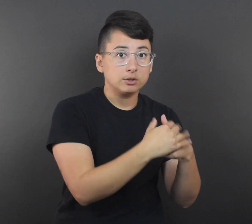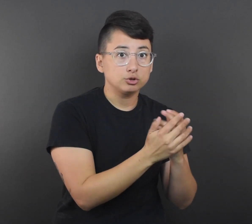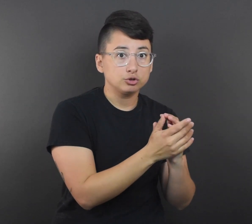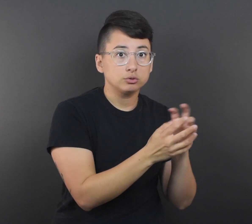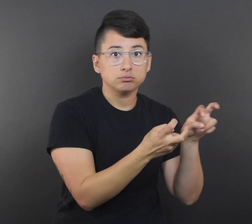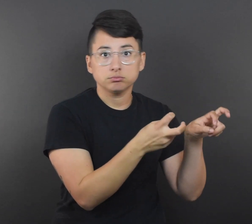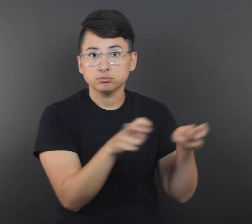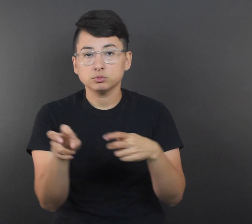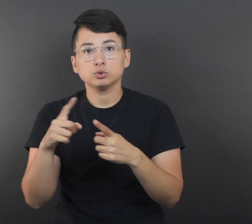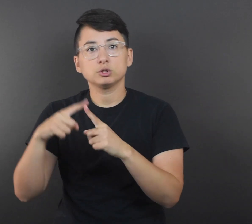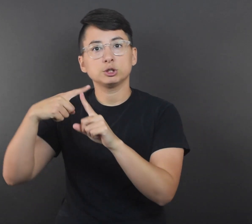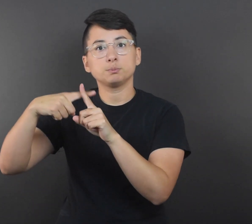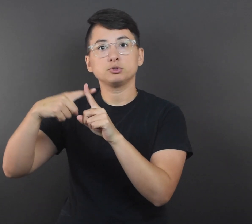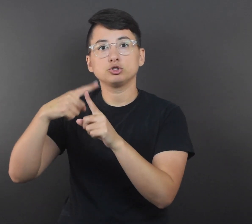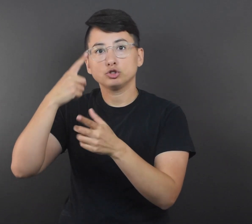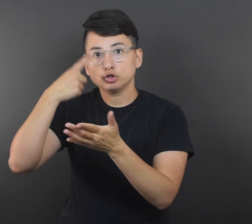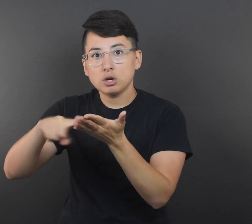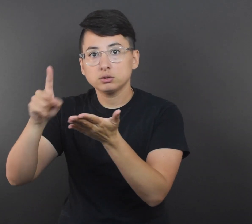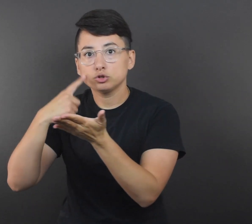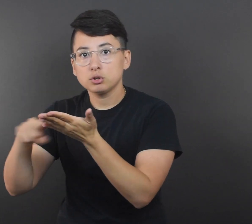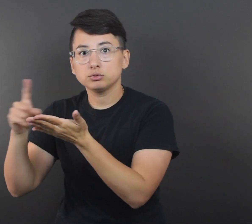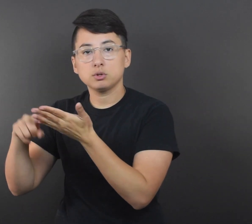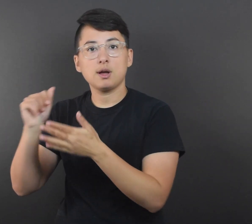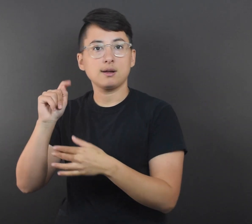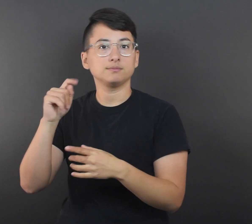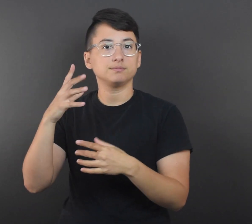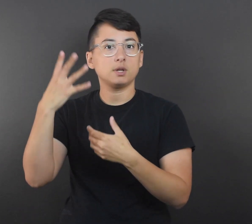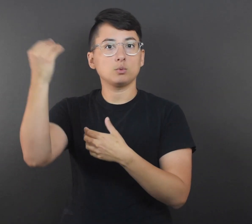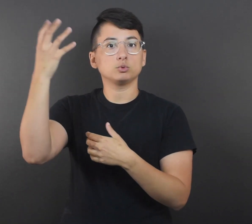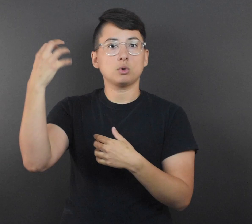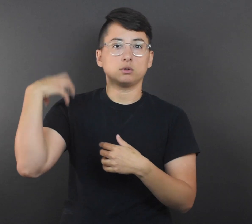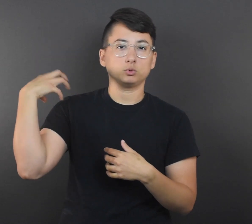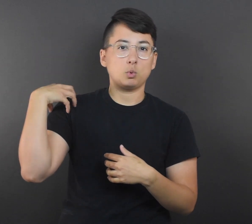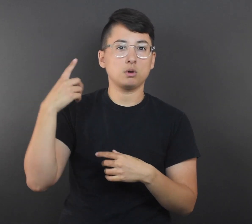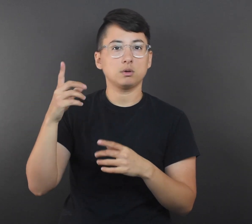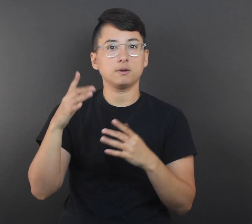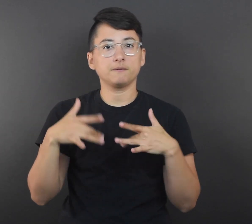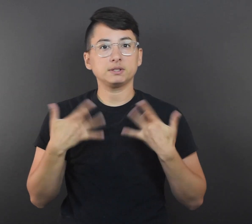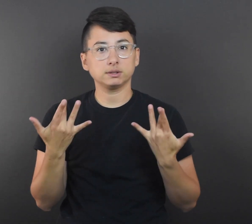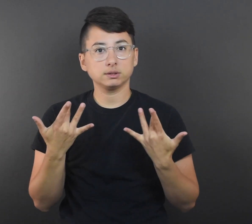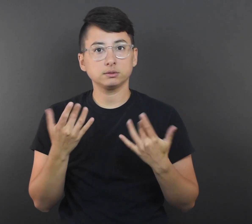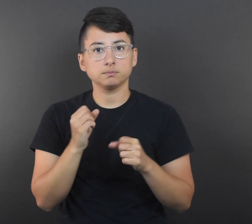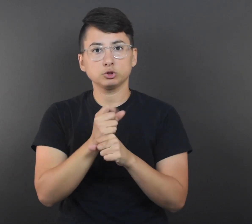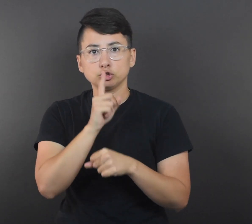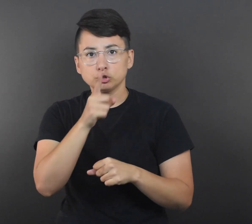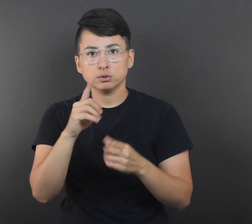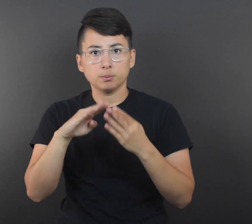at outdoor events to help keep community members from spreading COVID-19. In June,